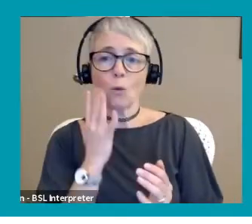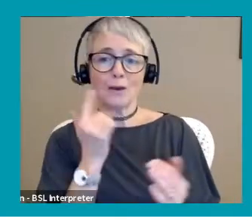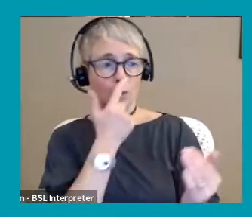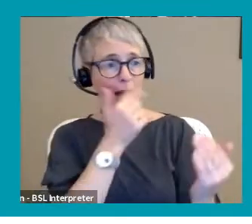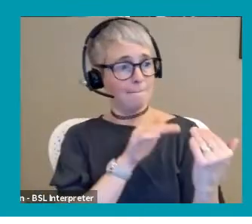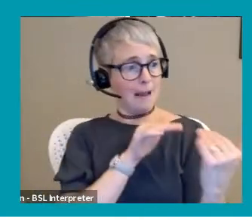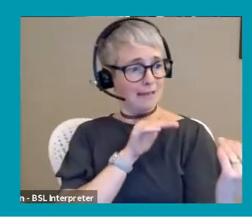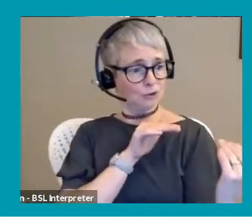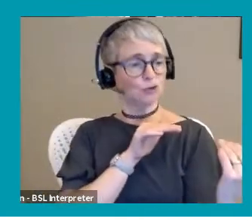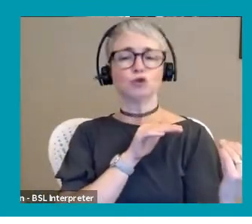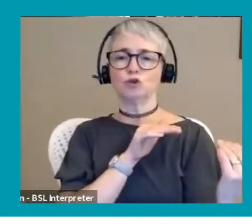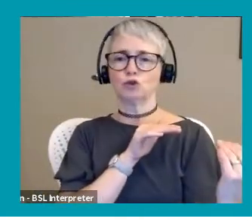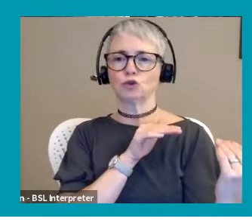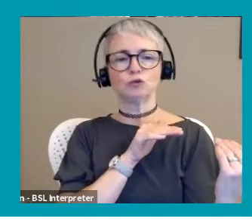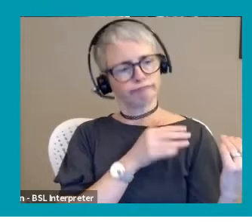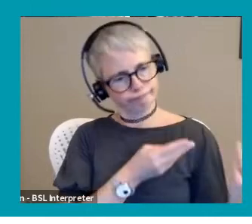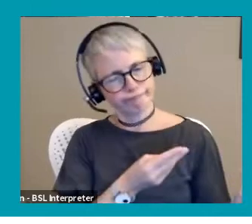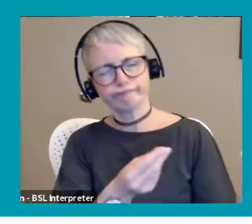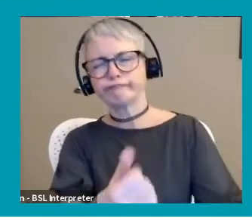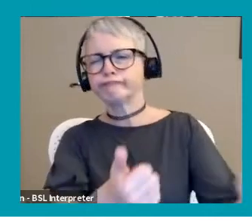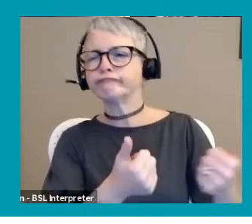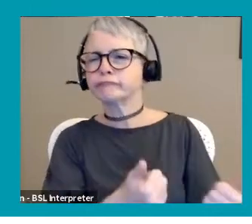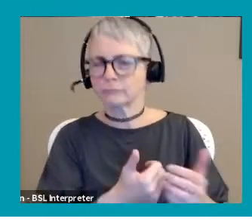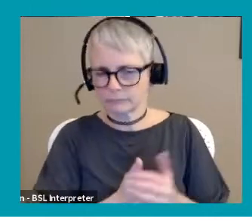So we're all working towards the same goal.